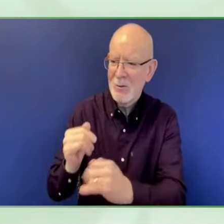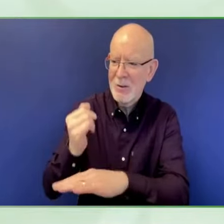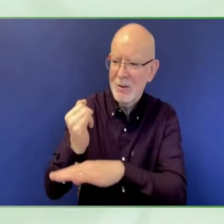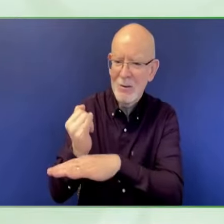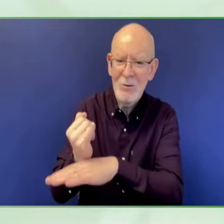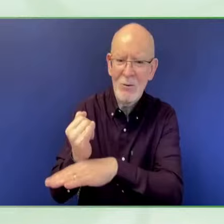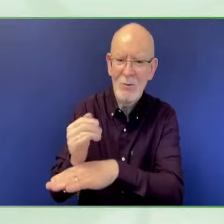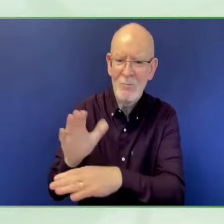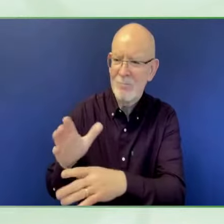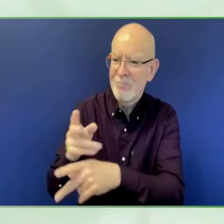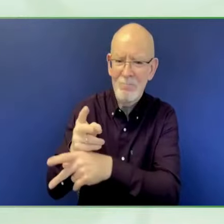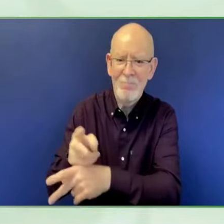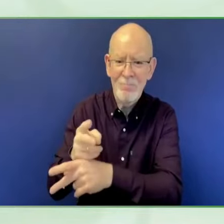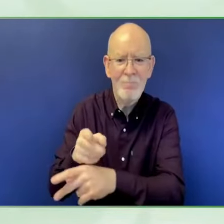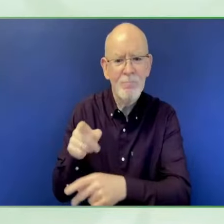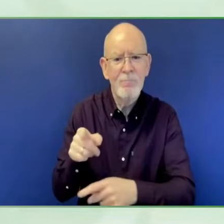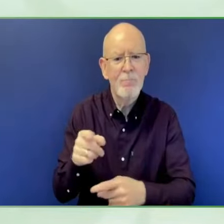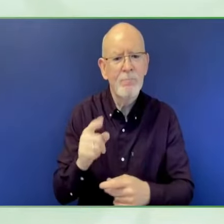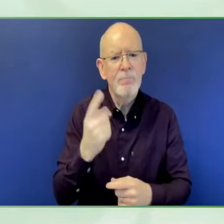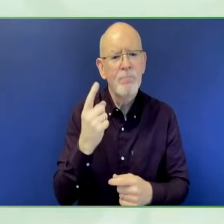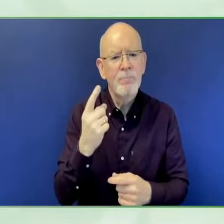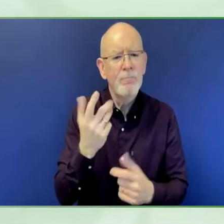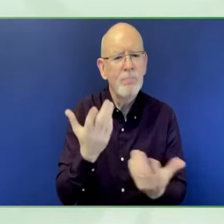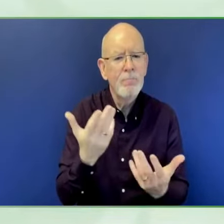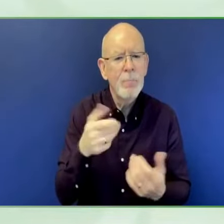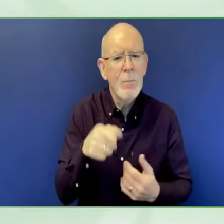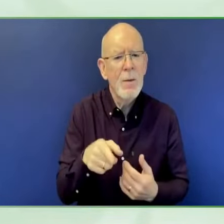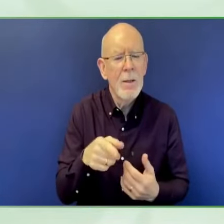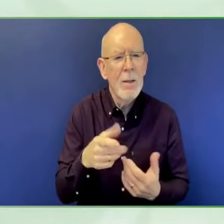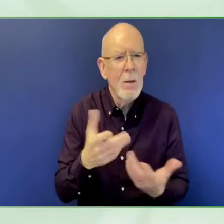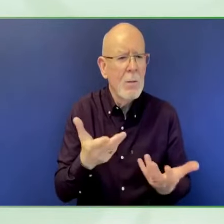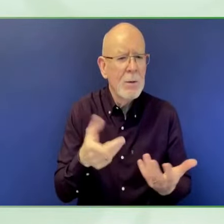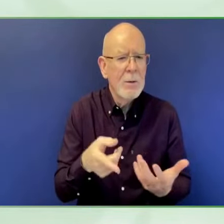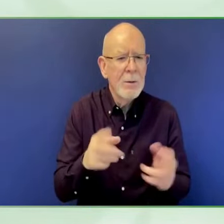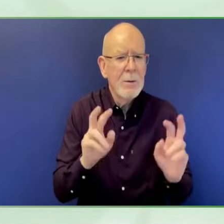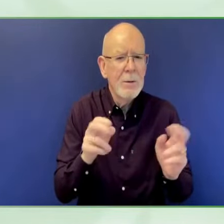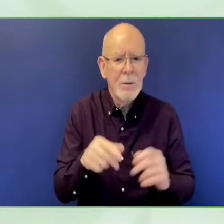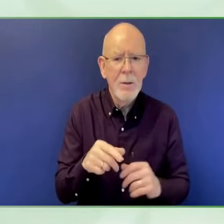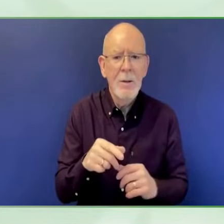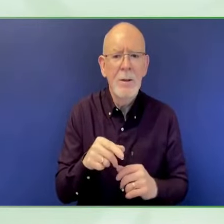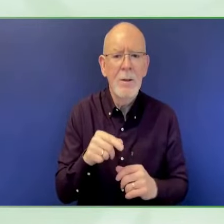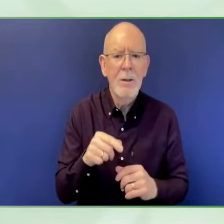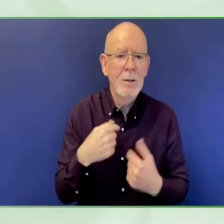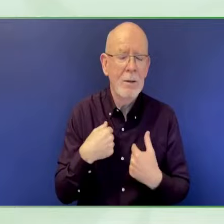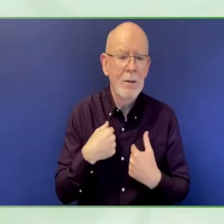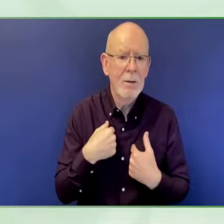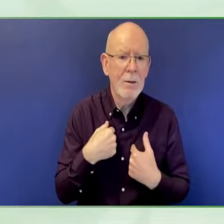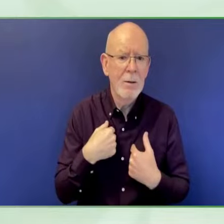Please. Thank you so much.